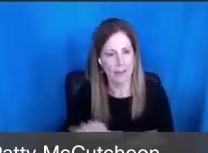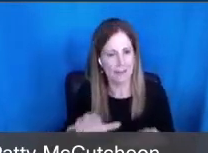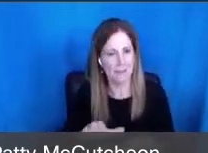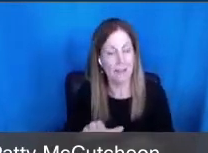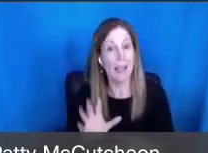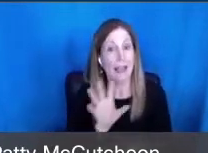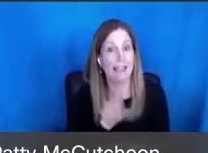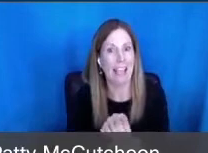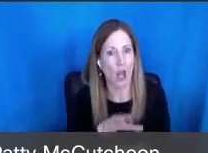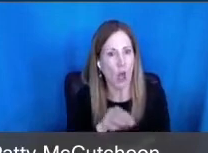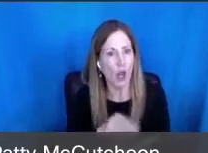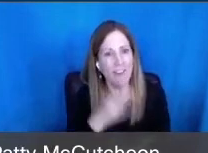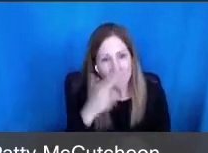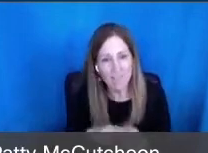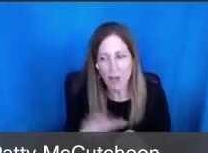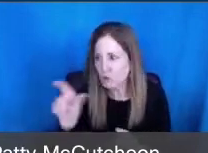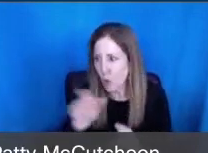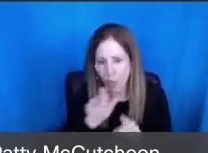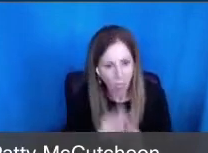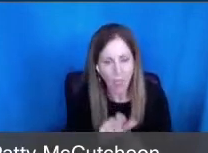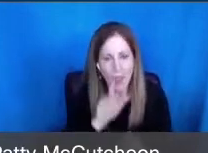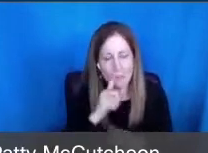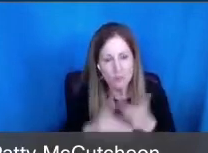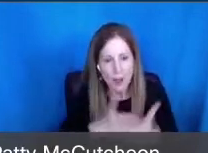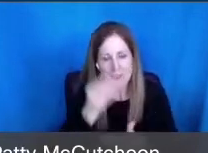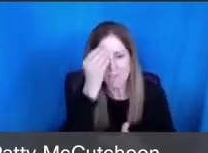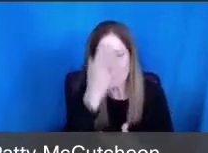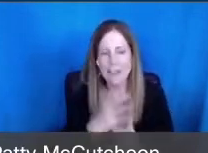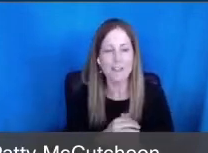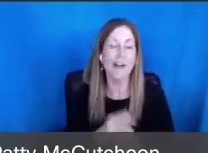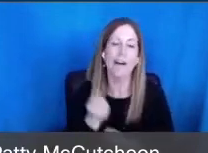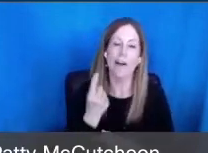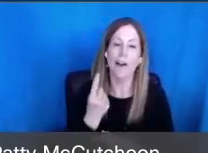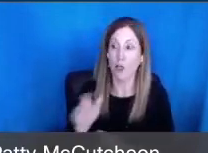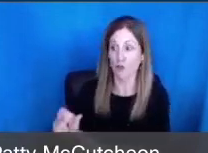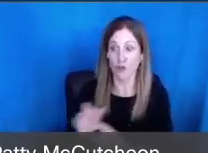a fun way to process information. However, this interaction is dependent on a mouse.